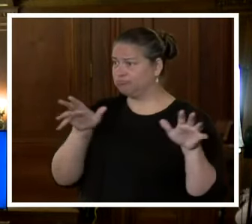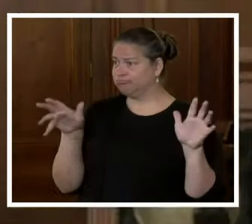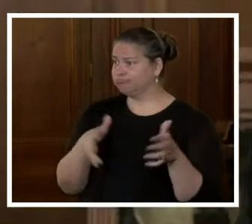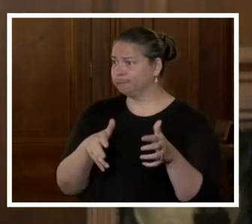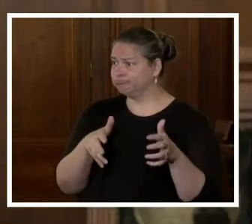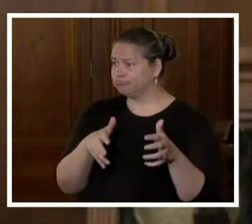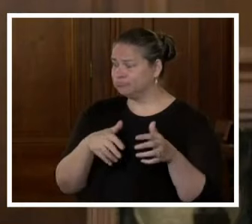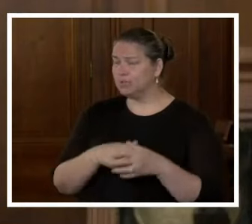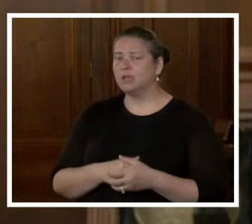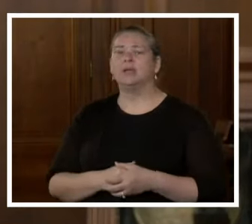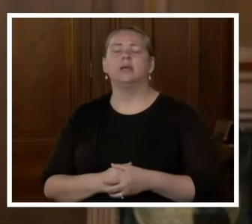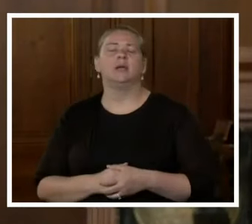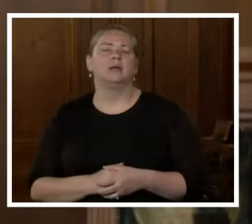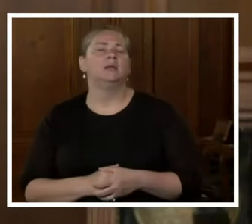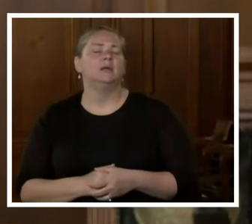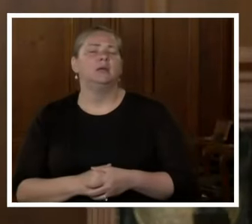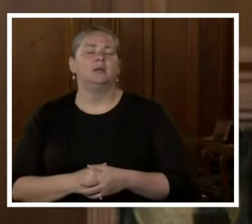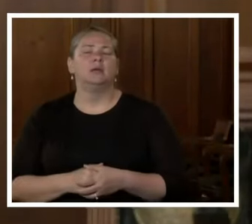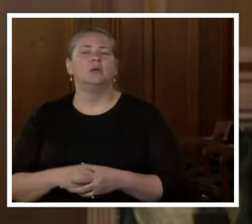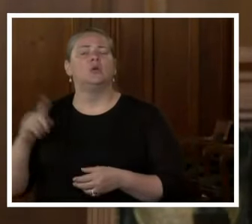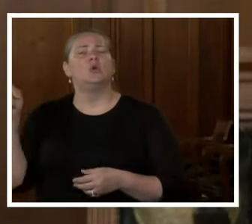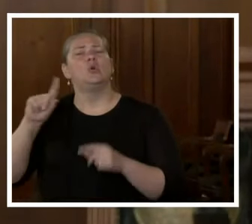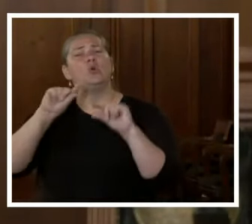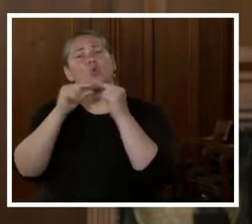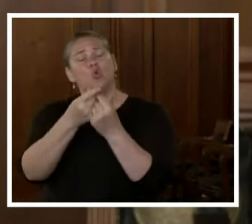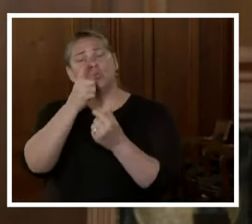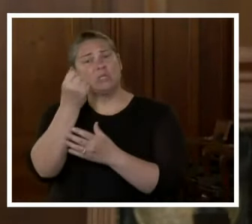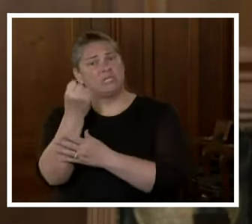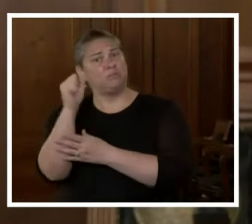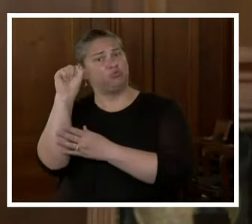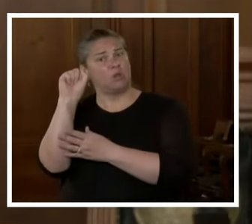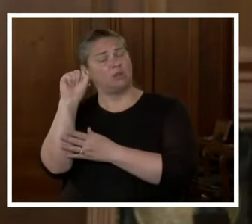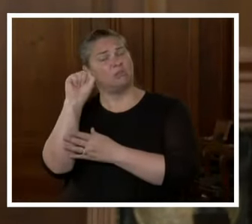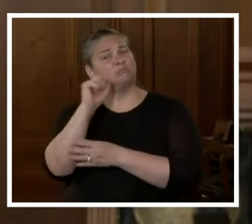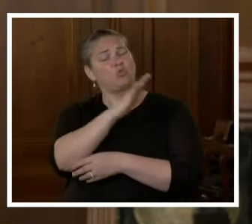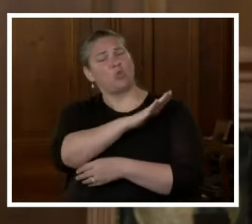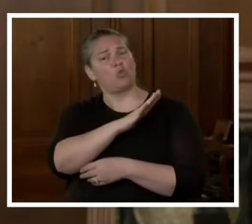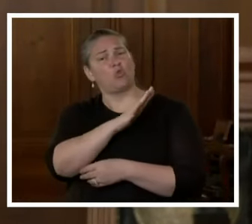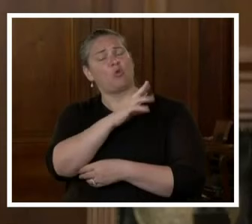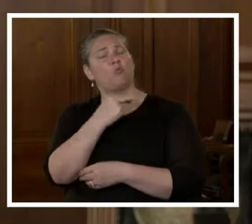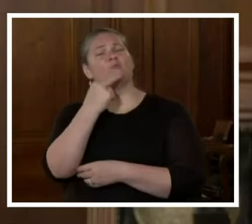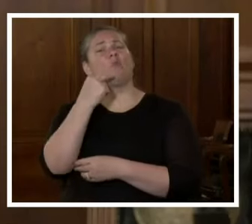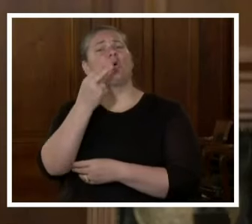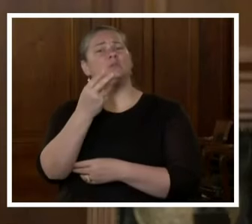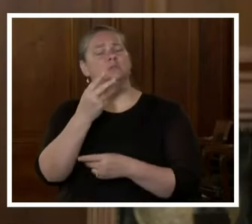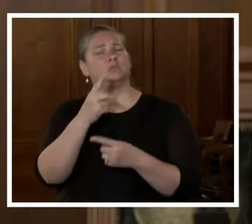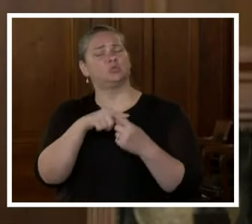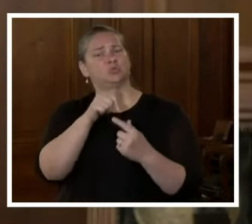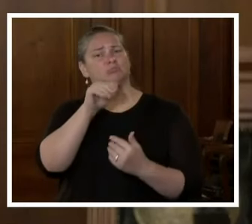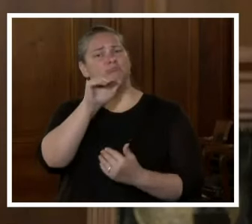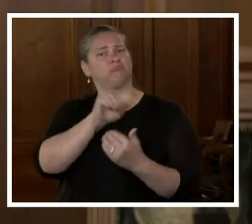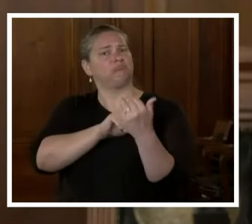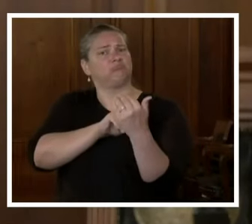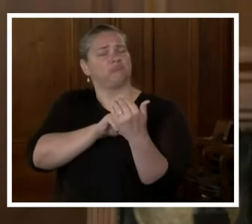IN LOUISVILLE THAT HAS -- I MEAN